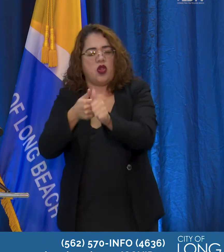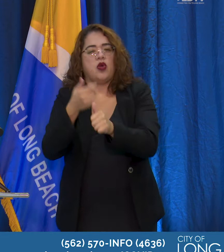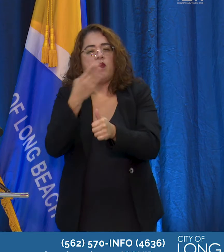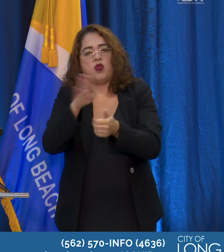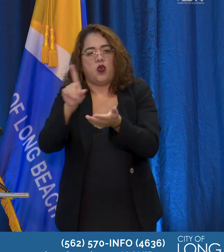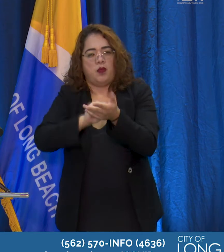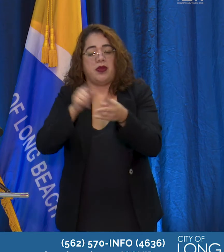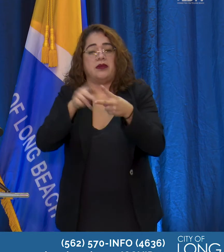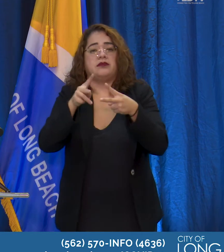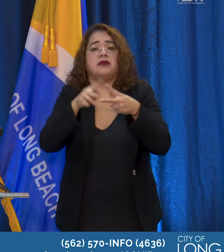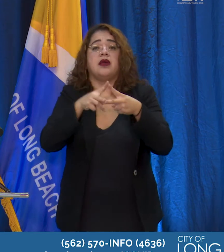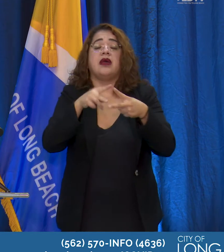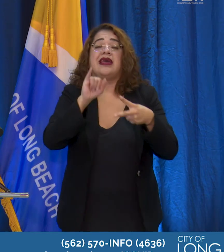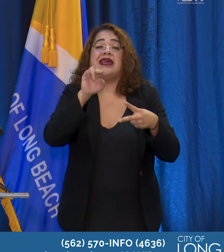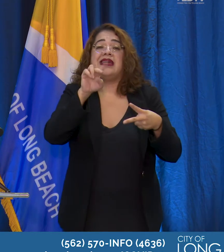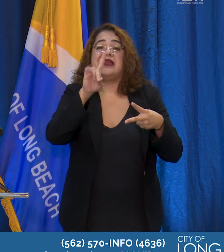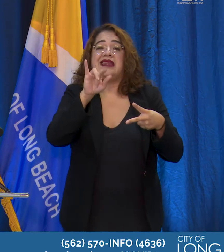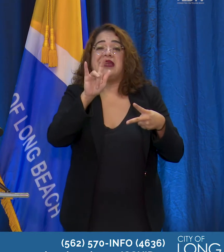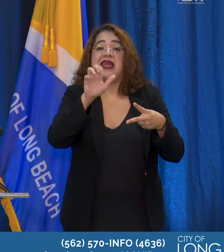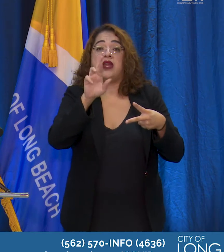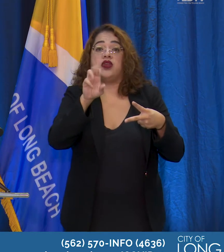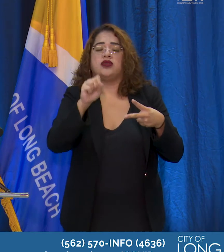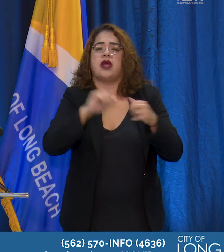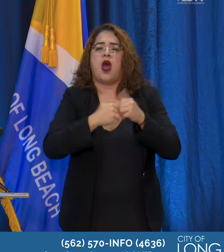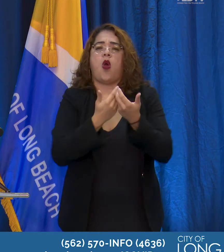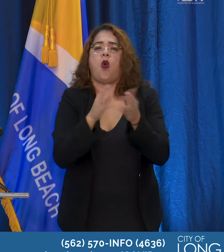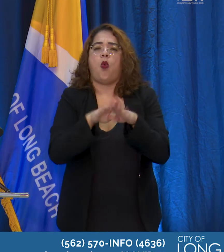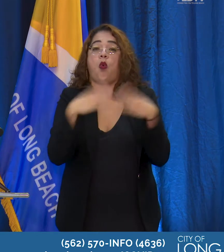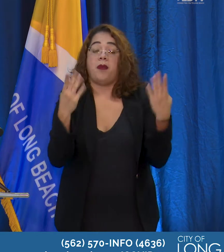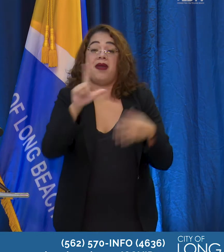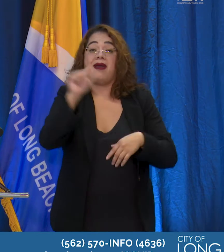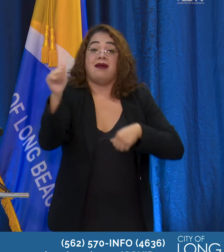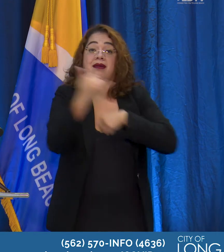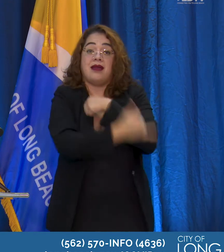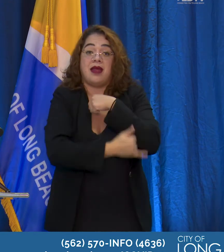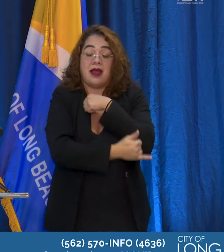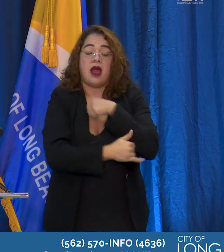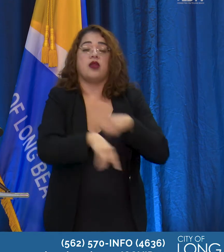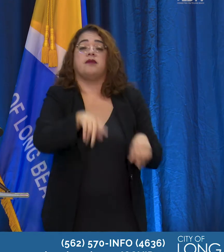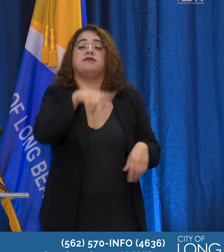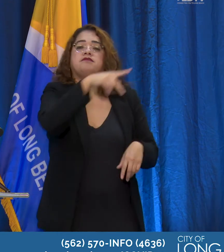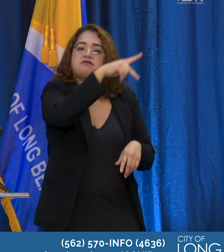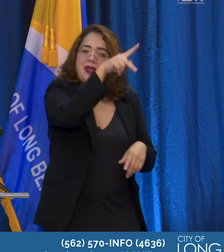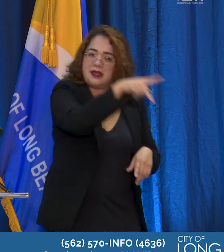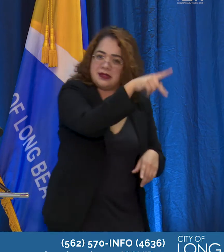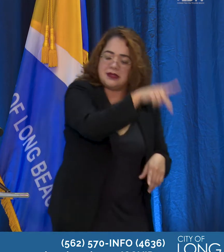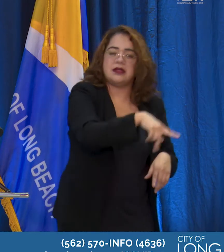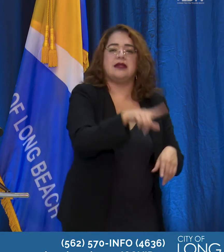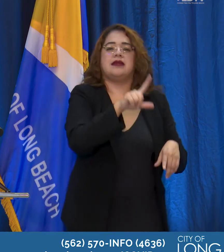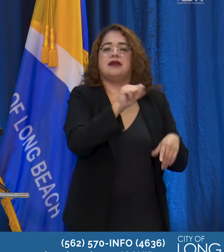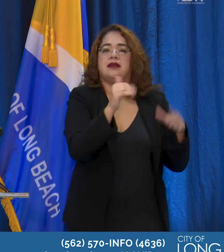counties can reopen. As part of Los Angeles county, along with Pasadena, we have to move, we have to meet criteria